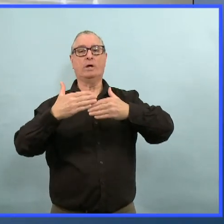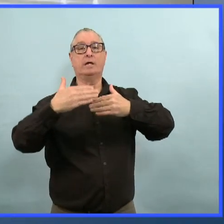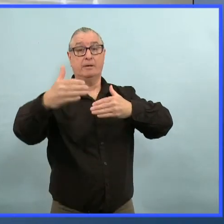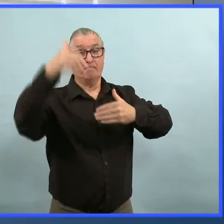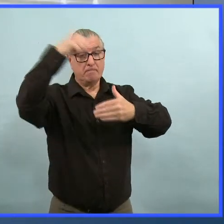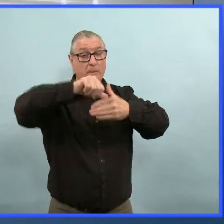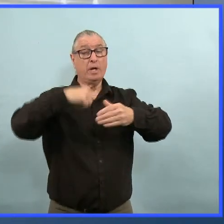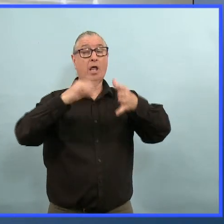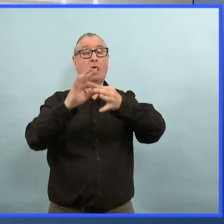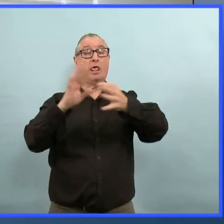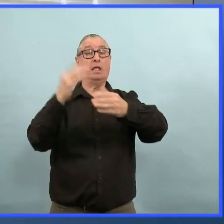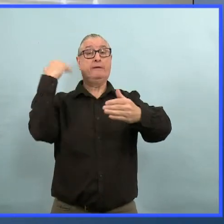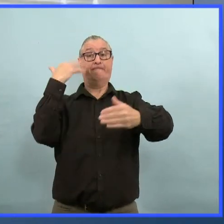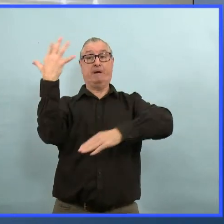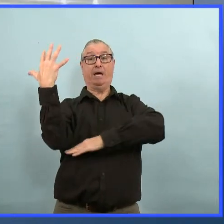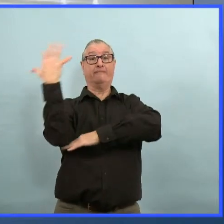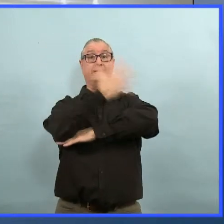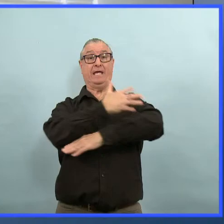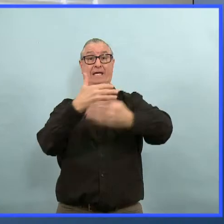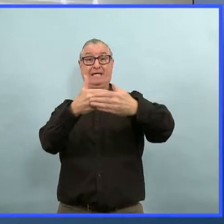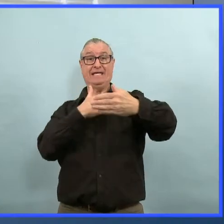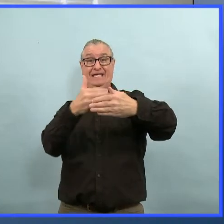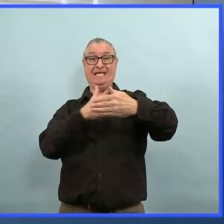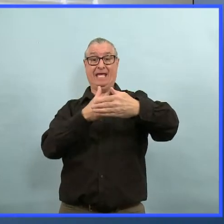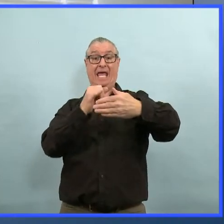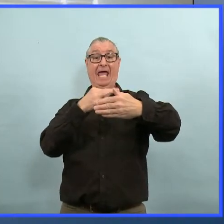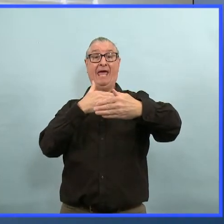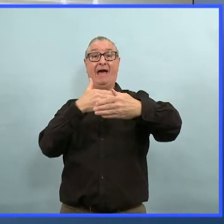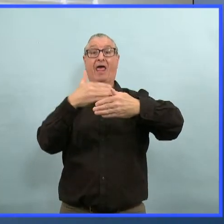expand availability of capacity at the